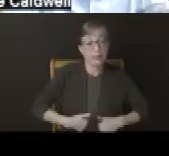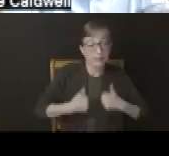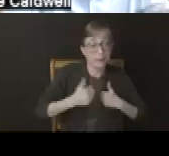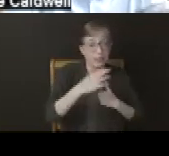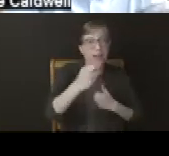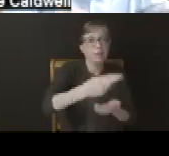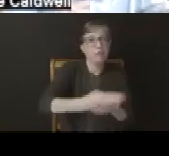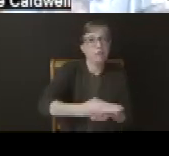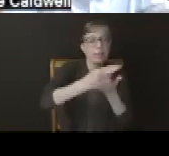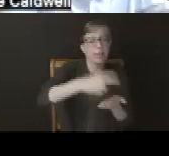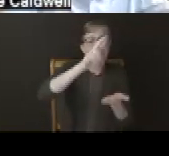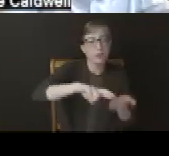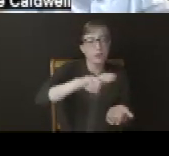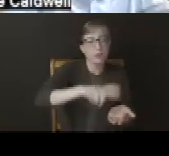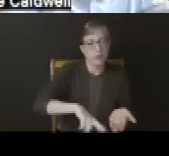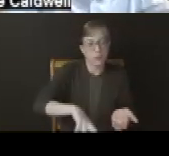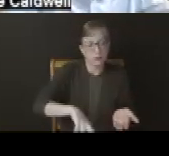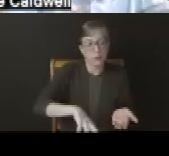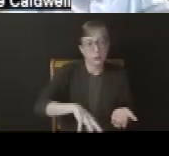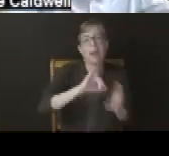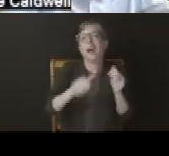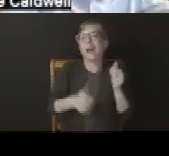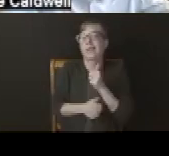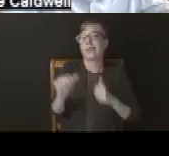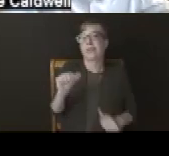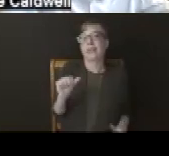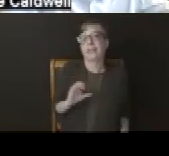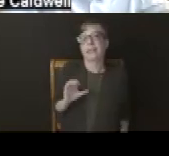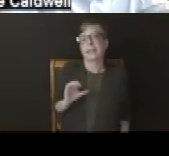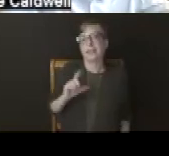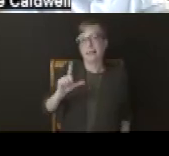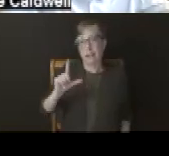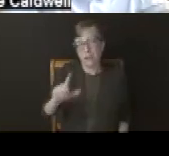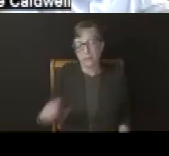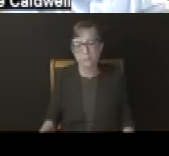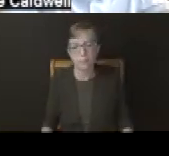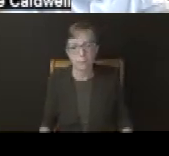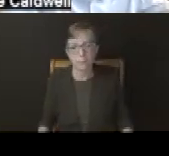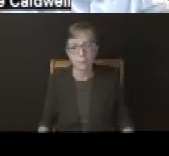But of course, the perspectives especially on this topic, the perspectives are really